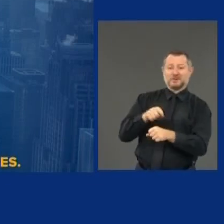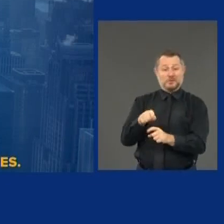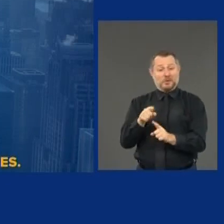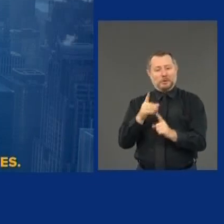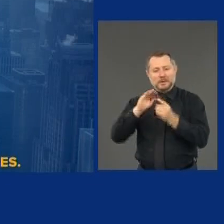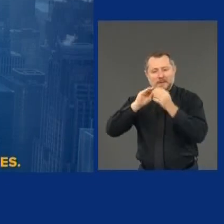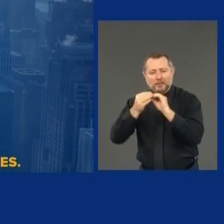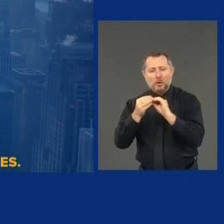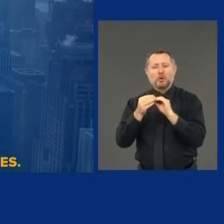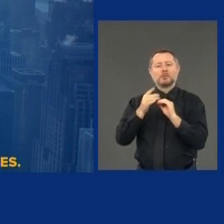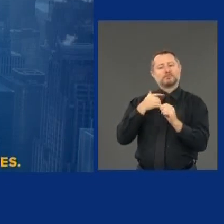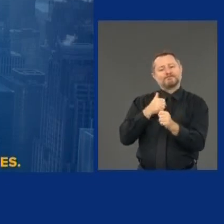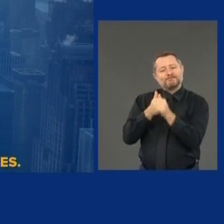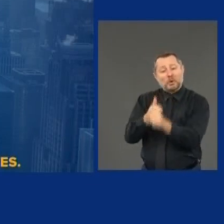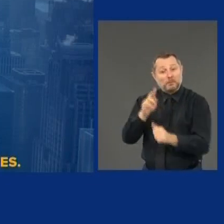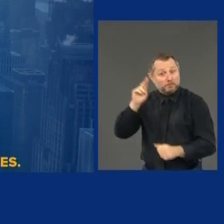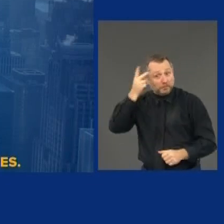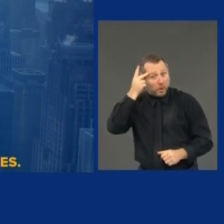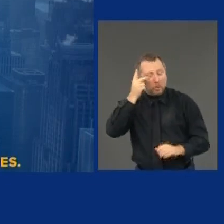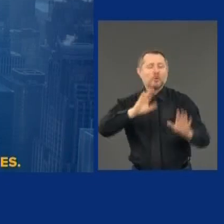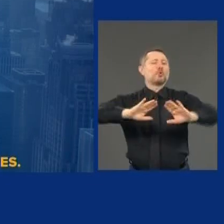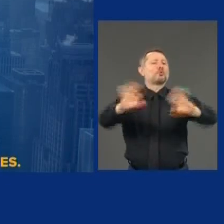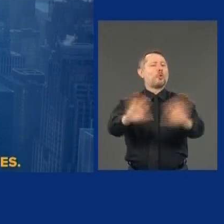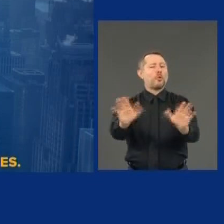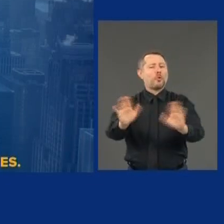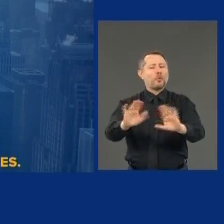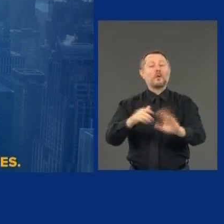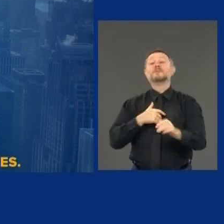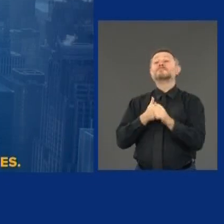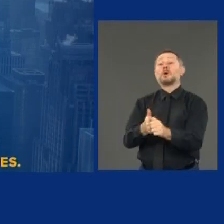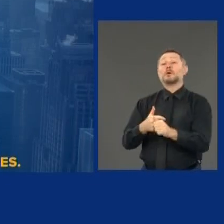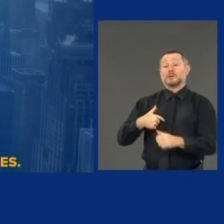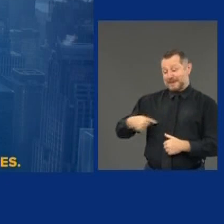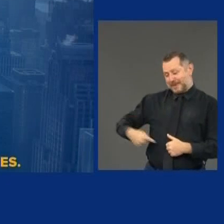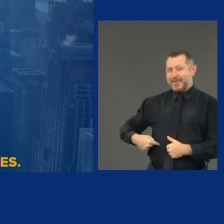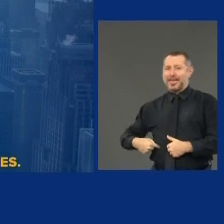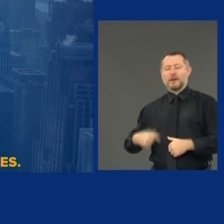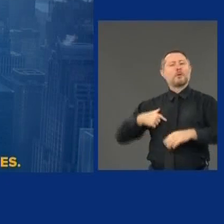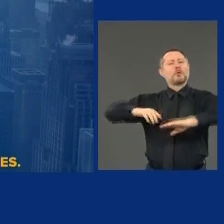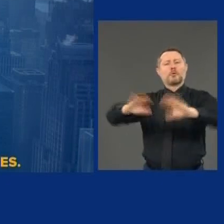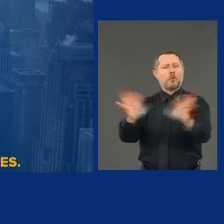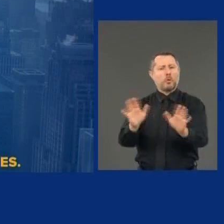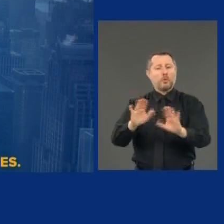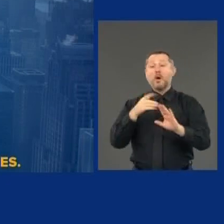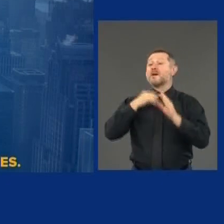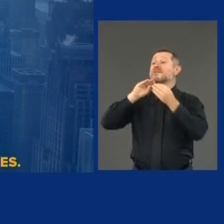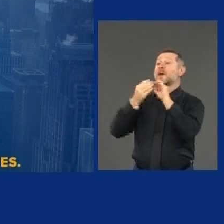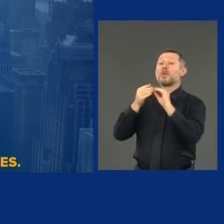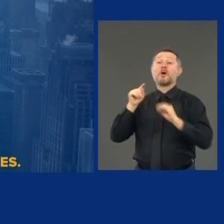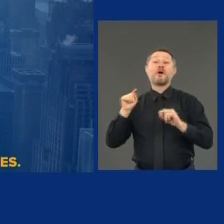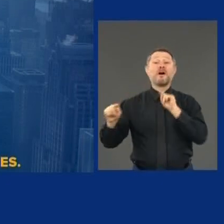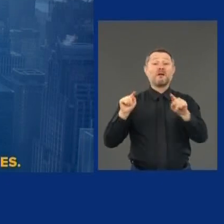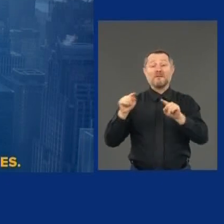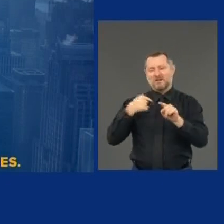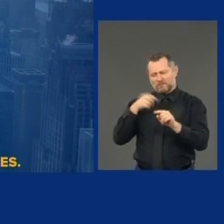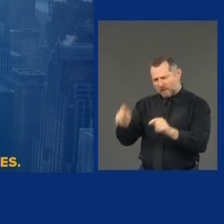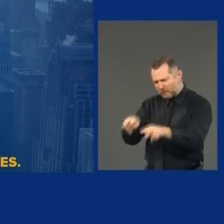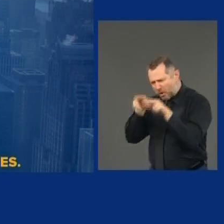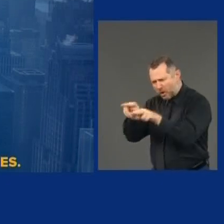FAIR TO SAY, IN THE COUNTRY. IT IS NOTHING ABOUT INTUITION, NOTHING ABOUT POLITICS. LOOK AT THE NUMBERS, FOLLOW THE NUMBERS AND WE HAVE MORE